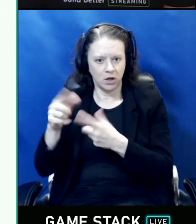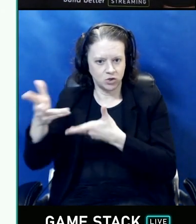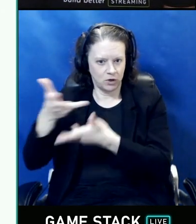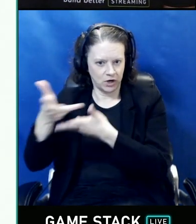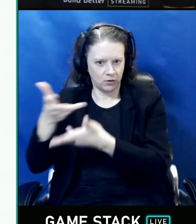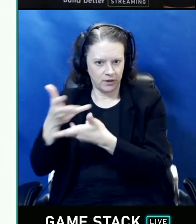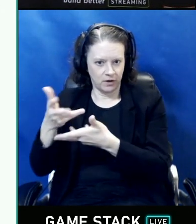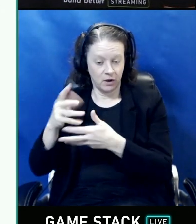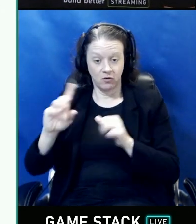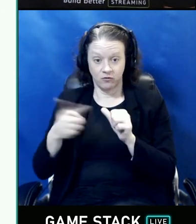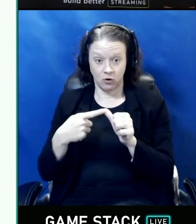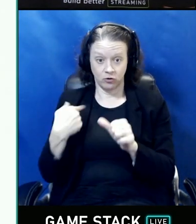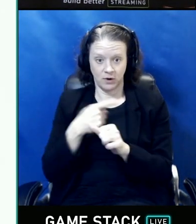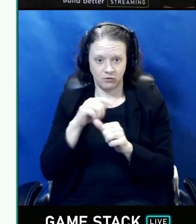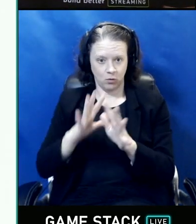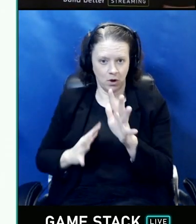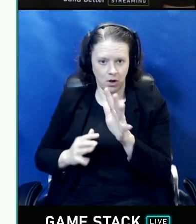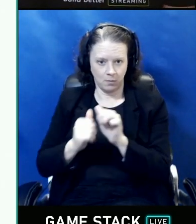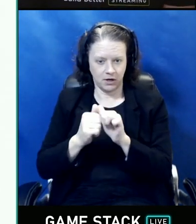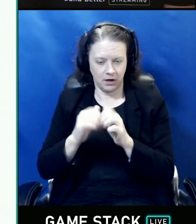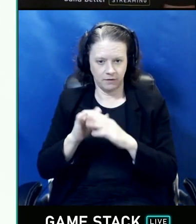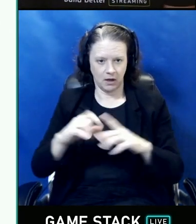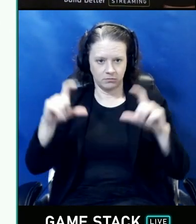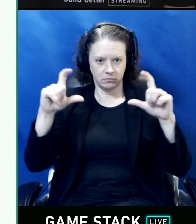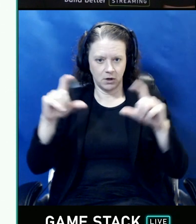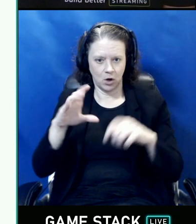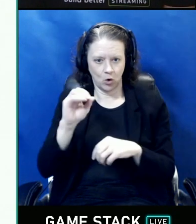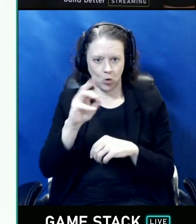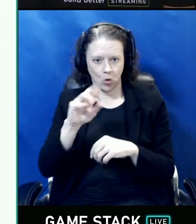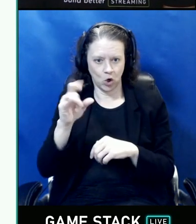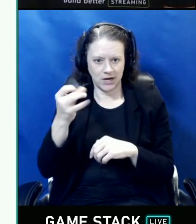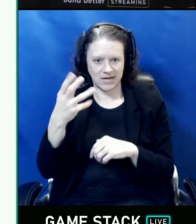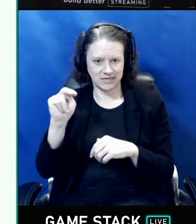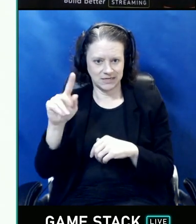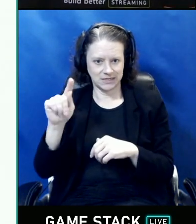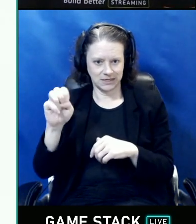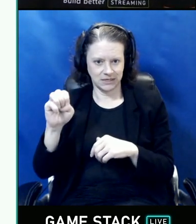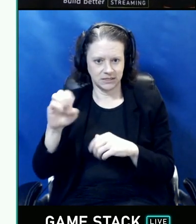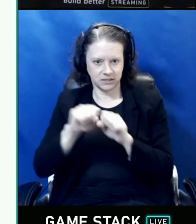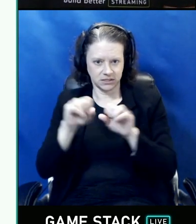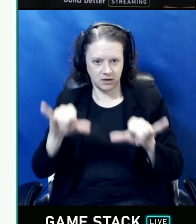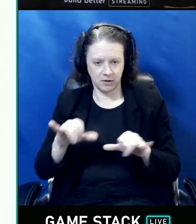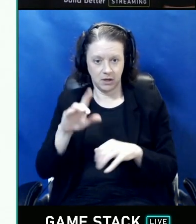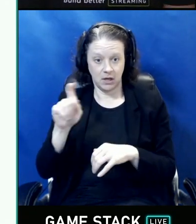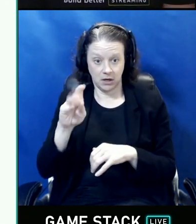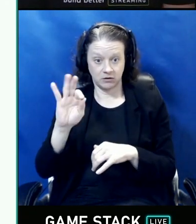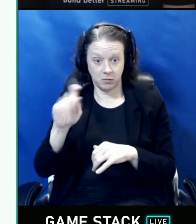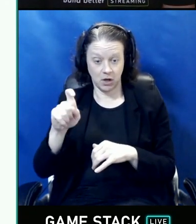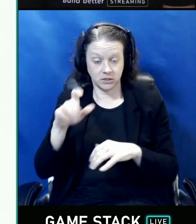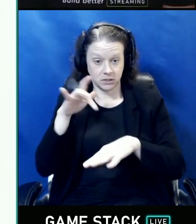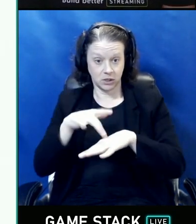update the coordinate system. Xbox touchpoints are always reported back on a 1920x1080